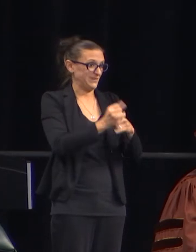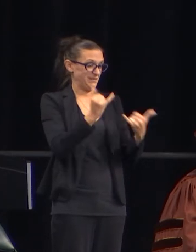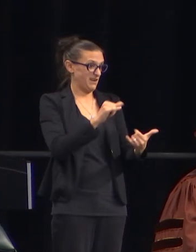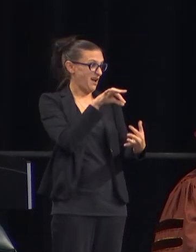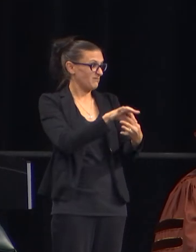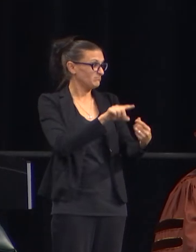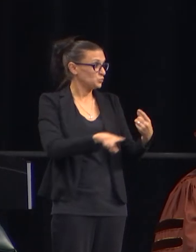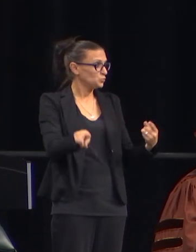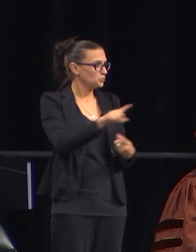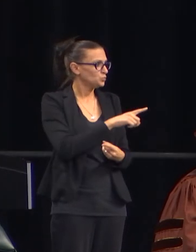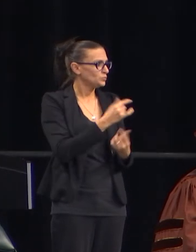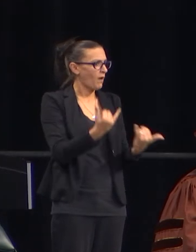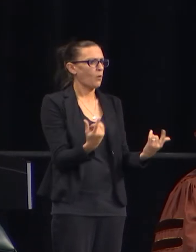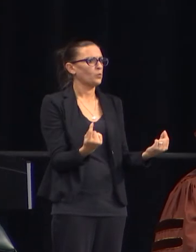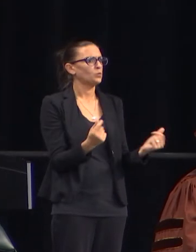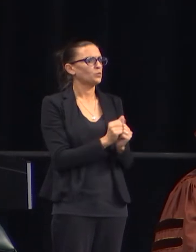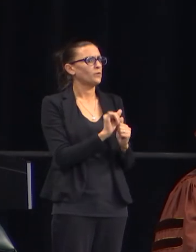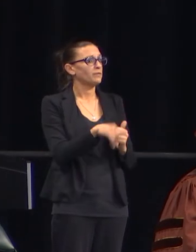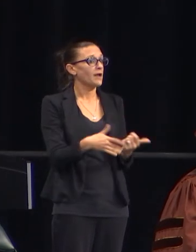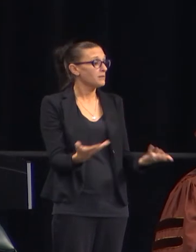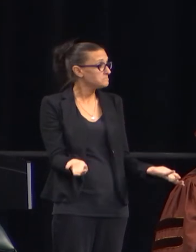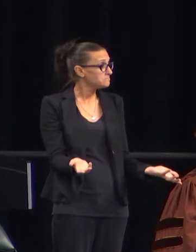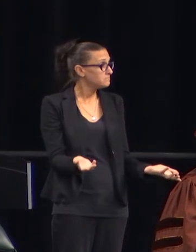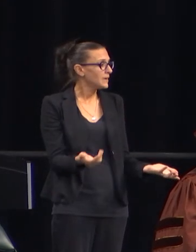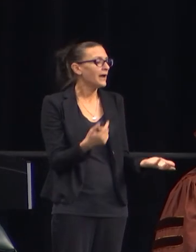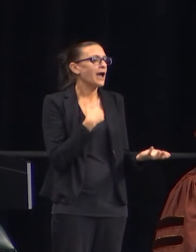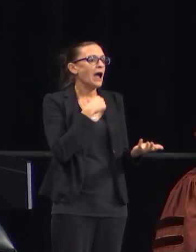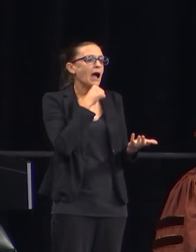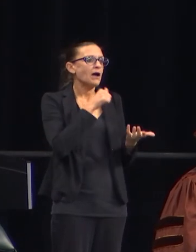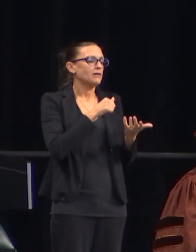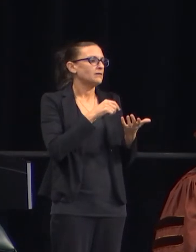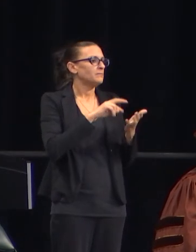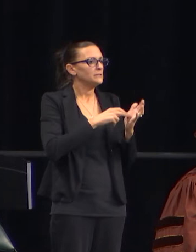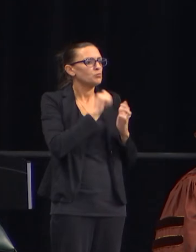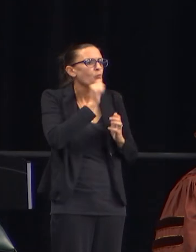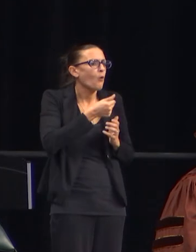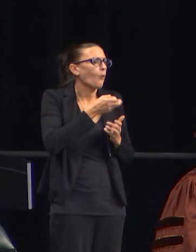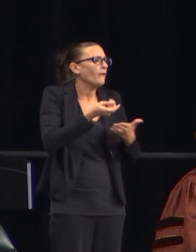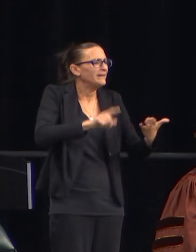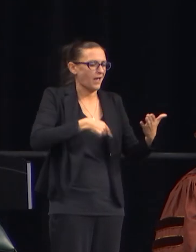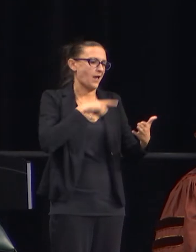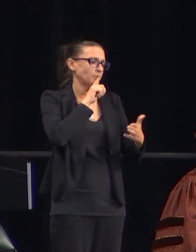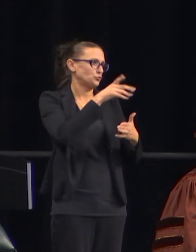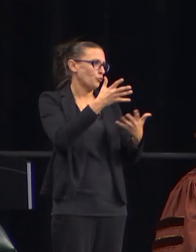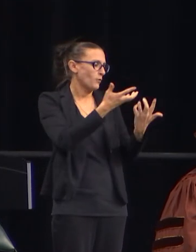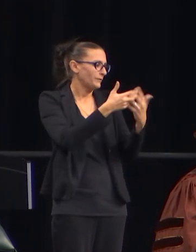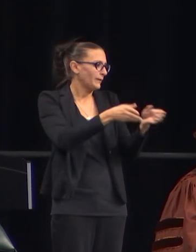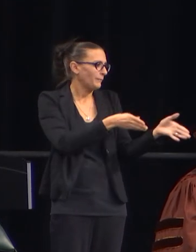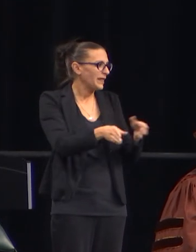What are you gonna do with it? I don't mean tomorrow or next week. I'm sure you have plans already for the next few months